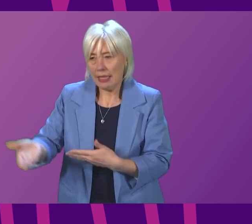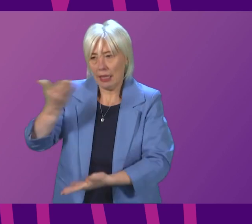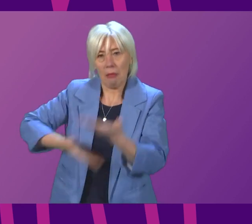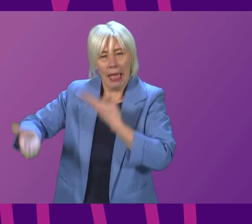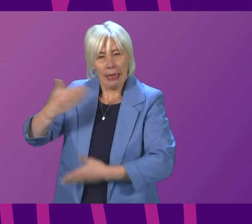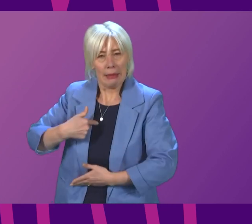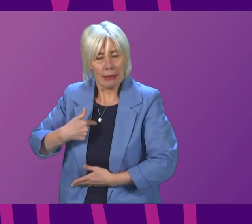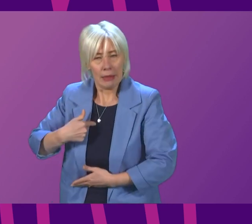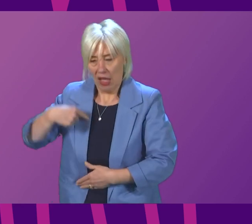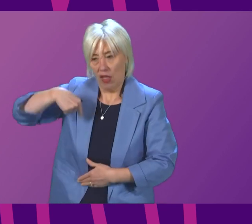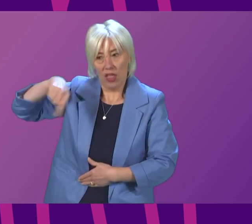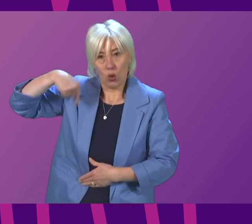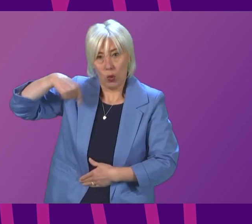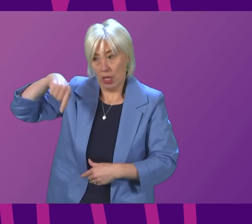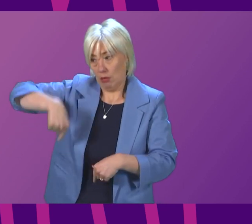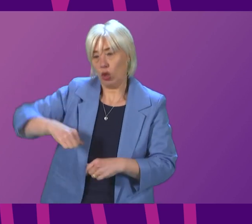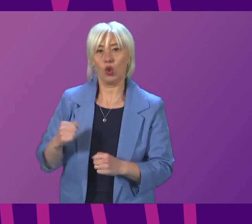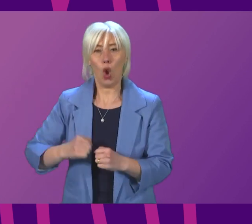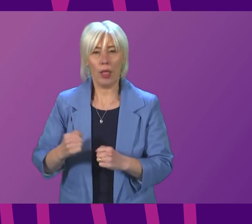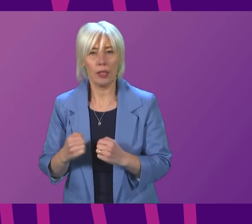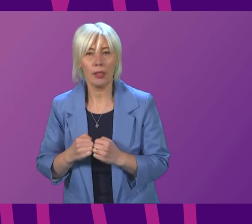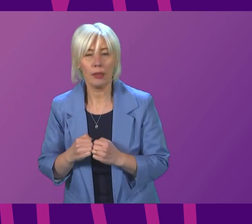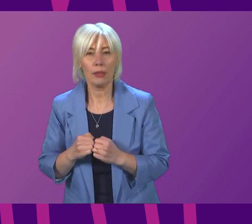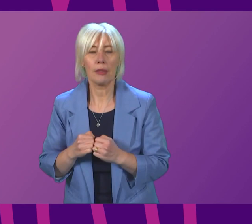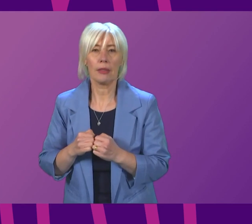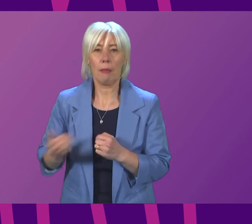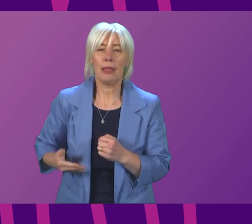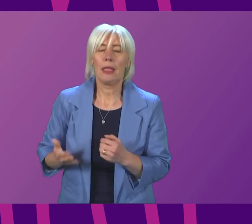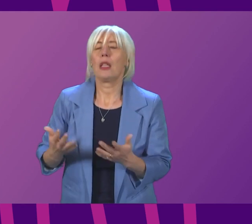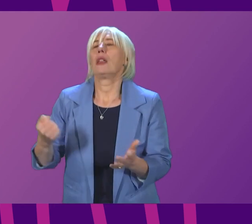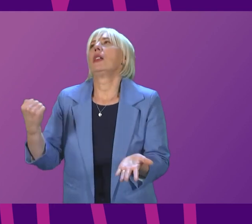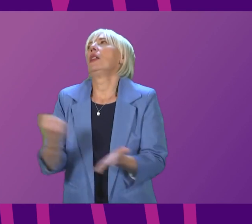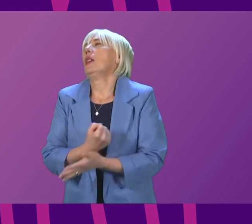This week in Scotland, businesses were dealt another blow.